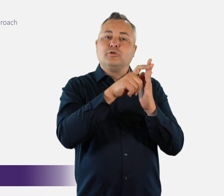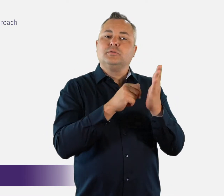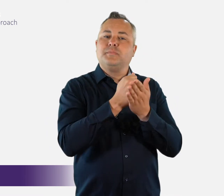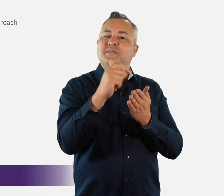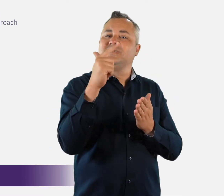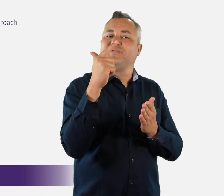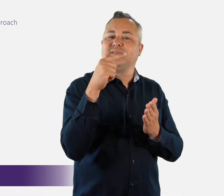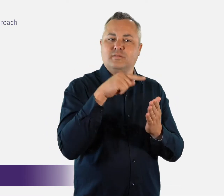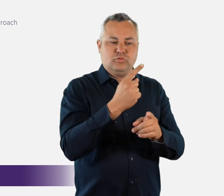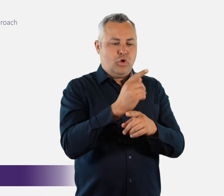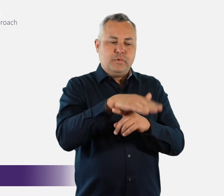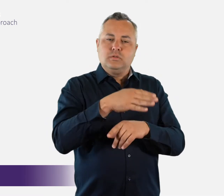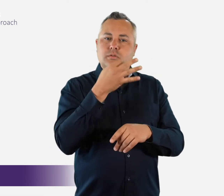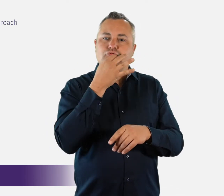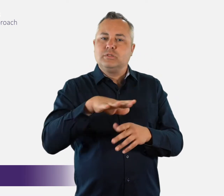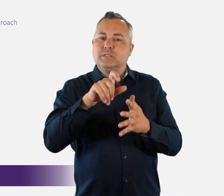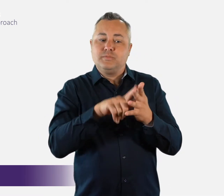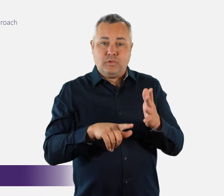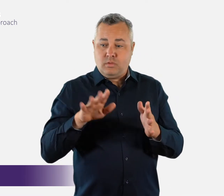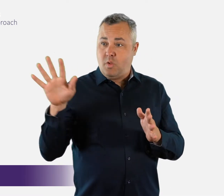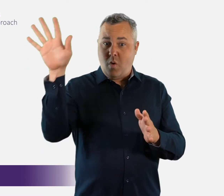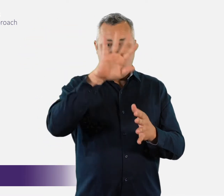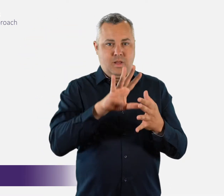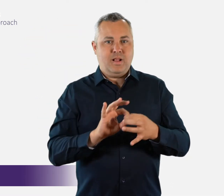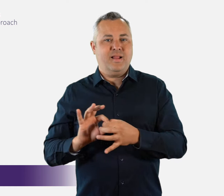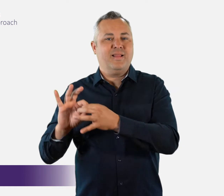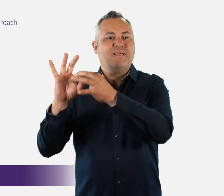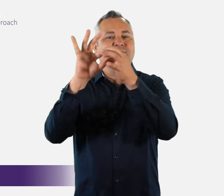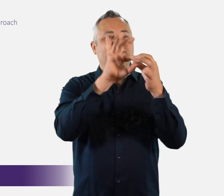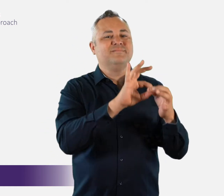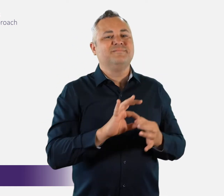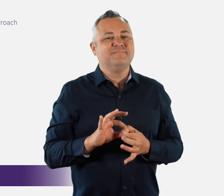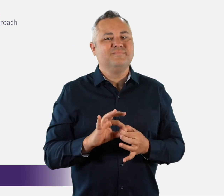and the cross-cutting obligations of the CRPD, including Article 7 on children with disability.